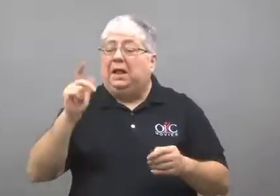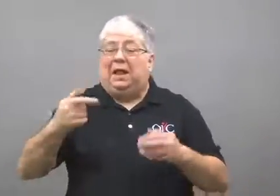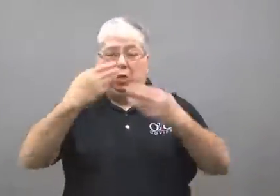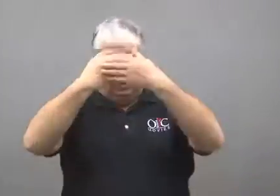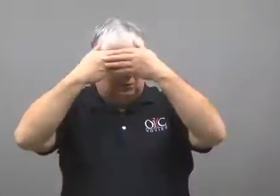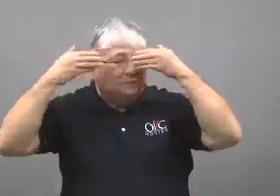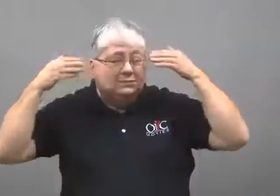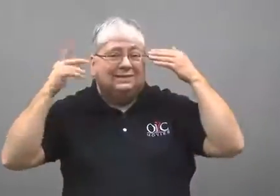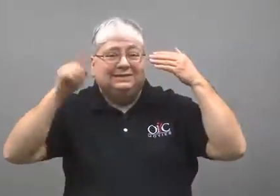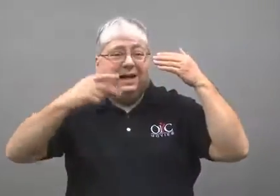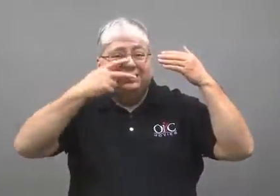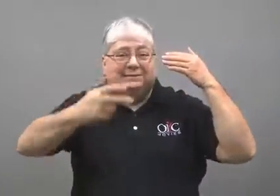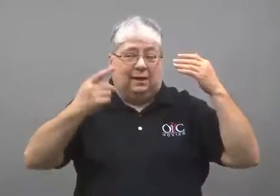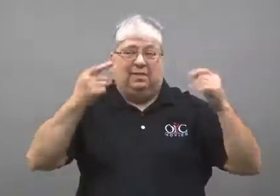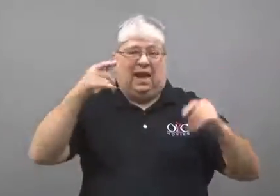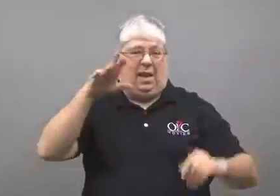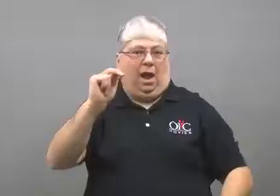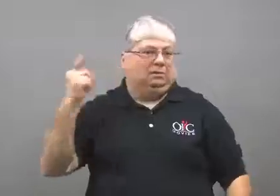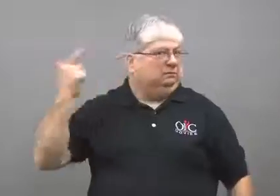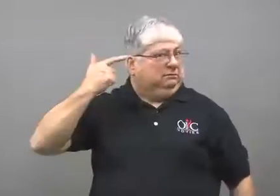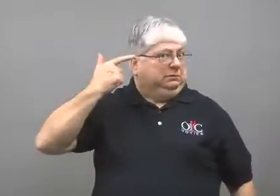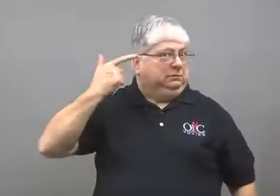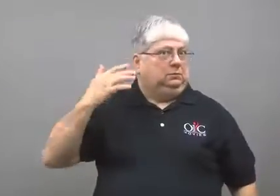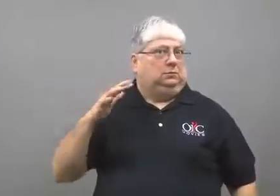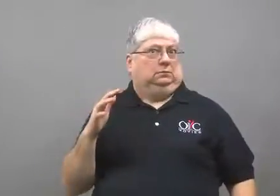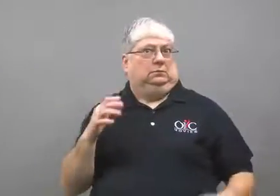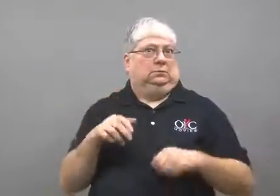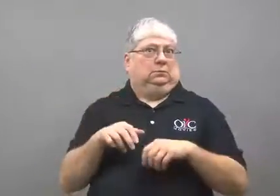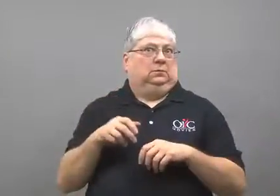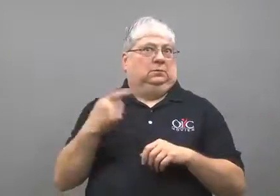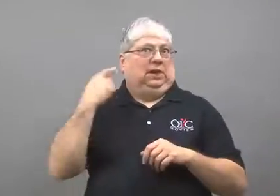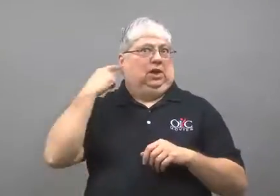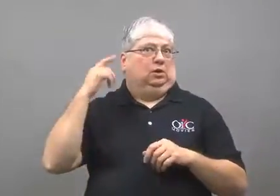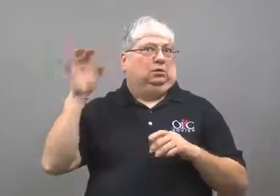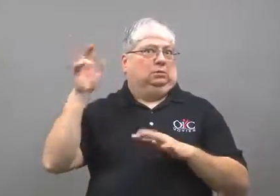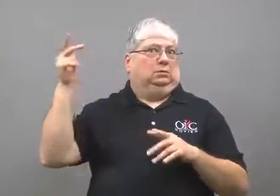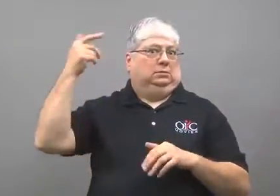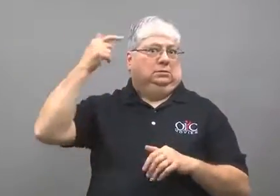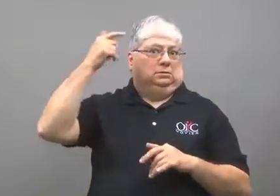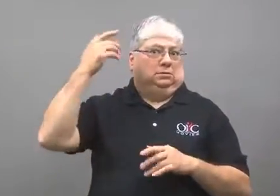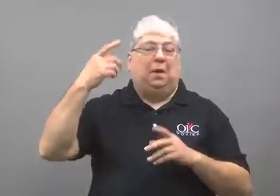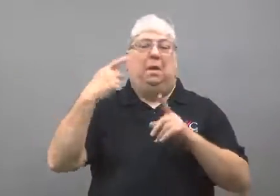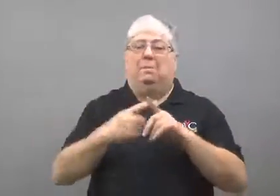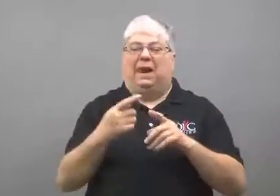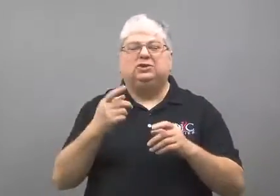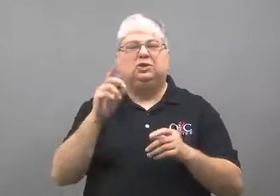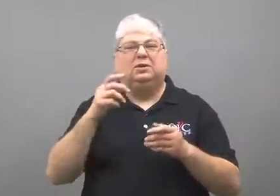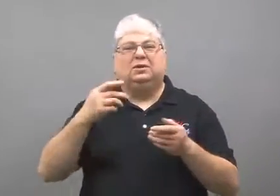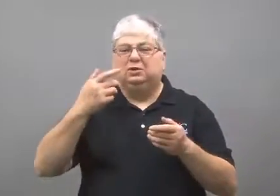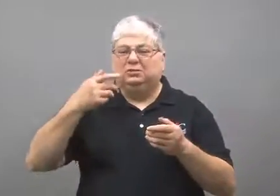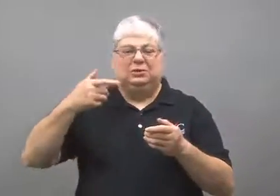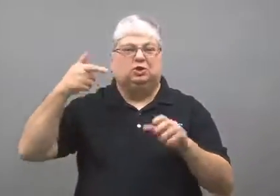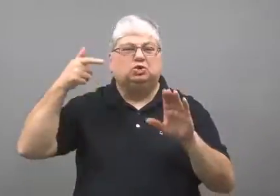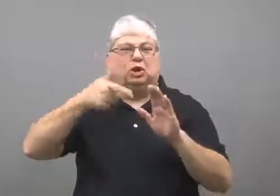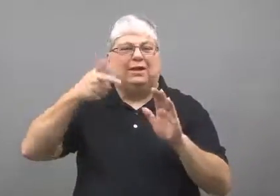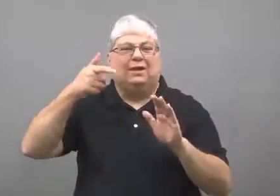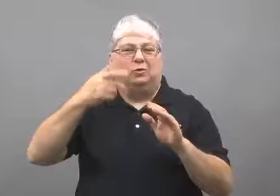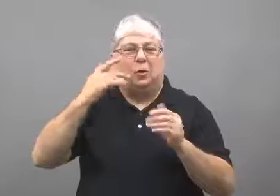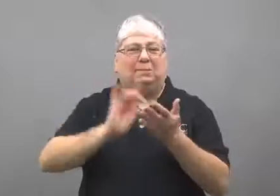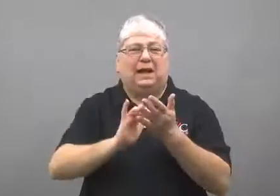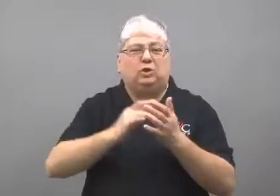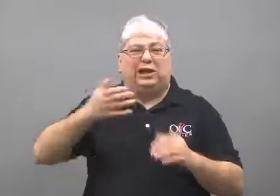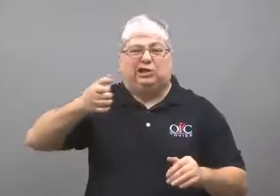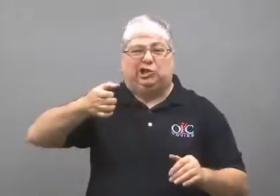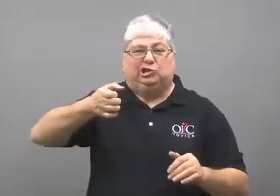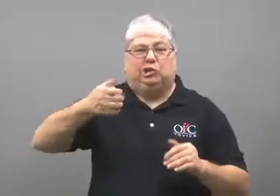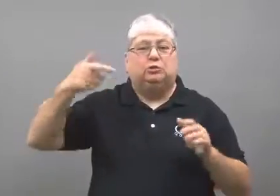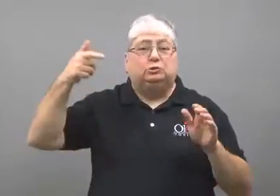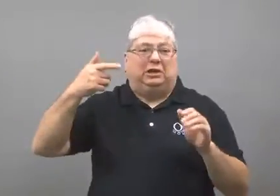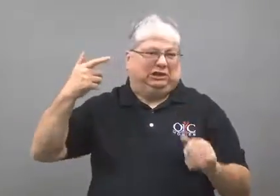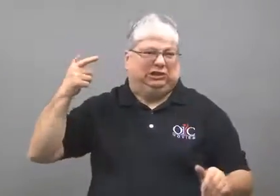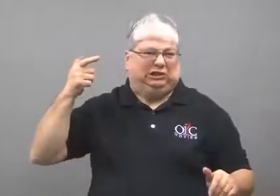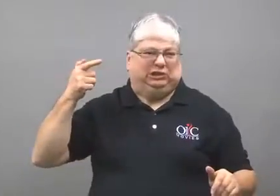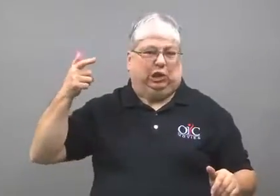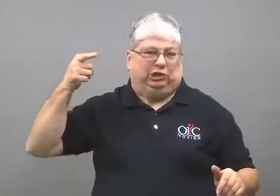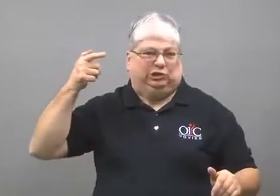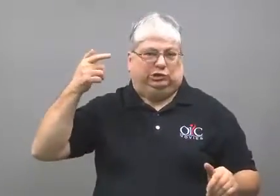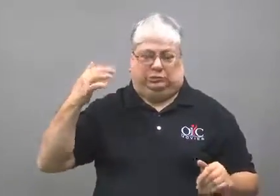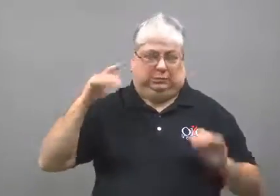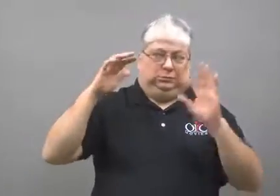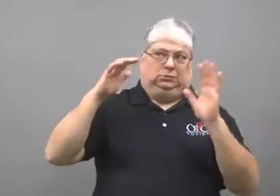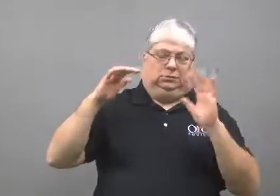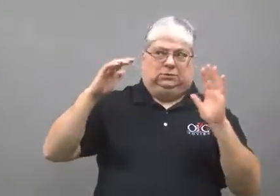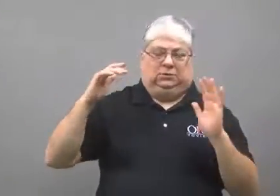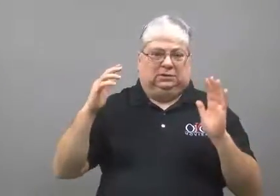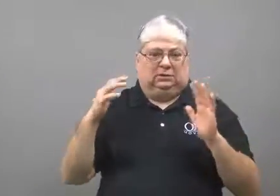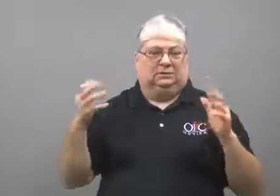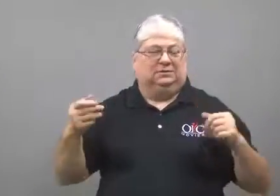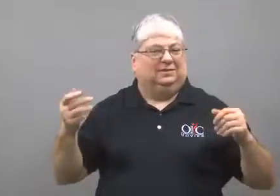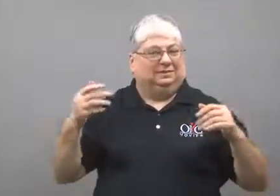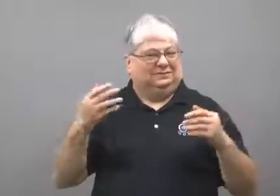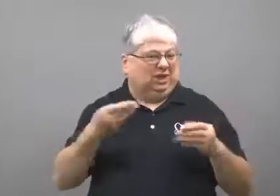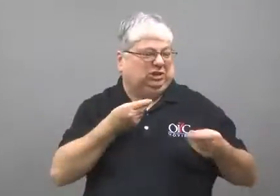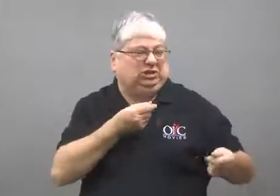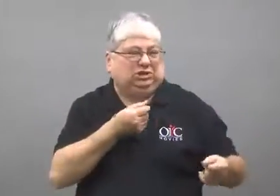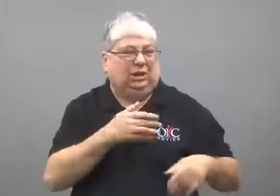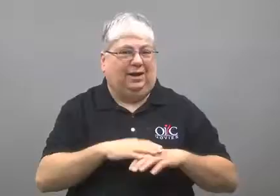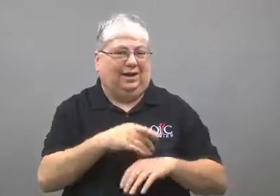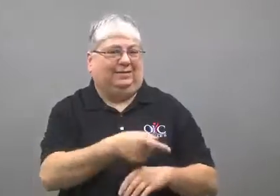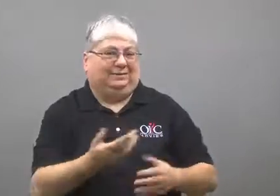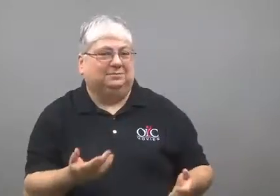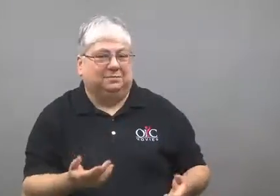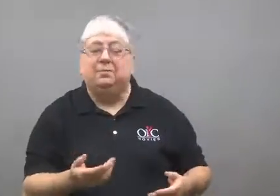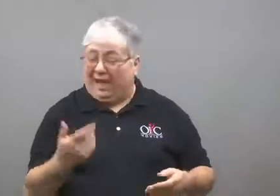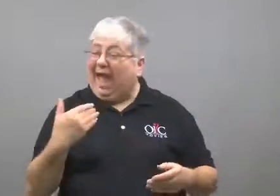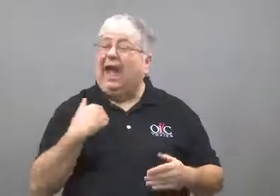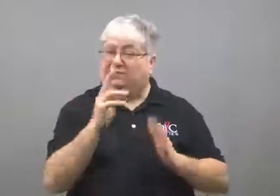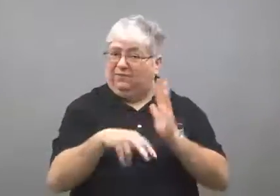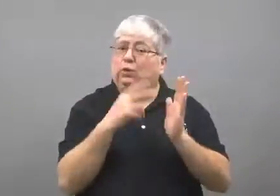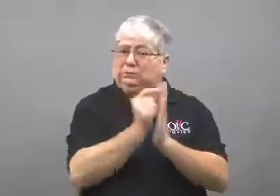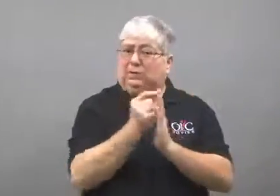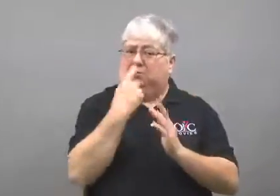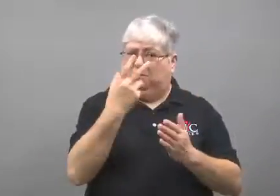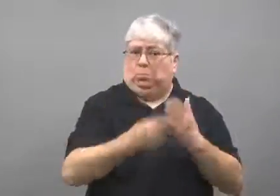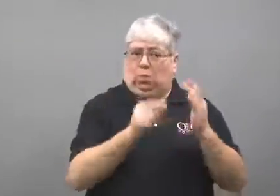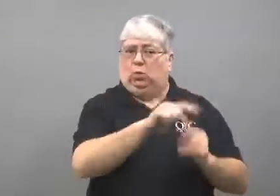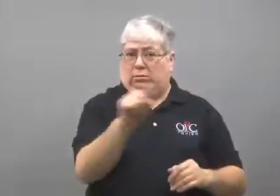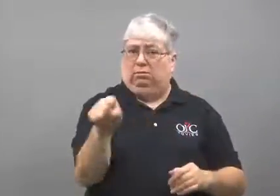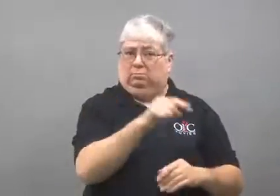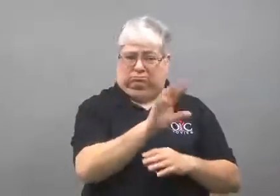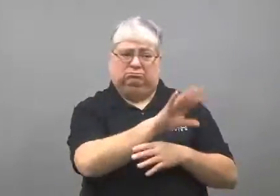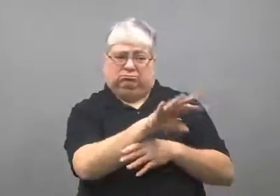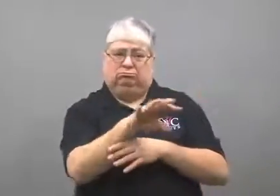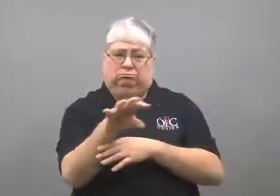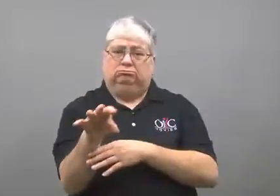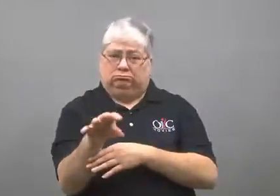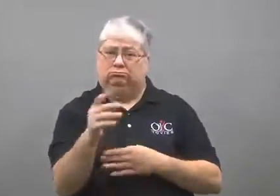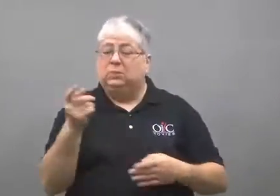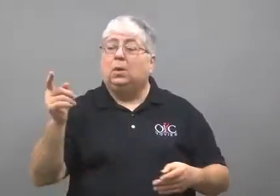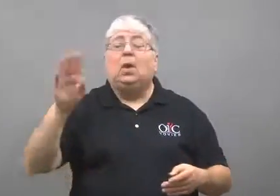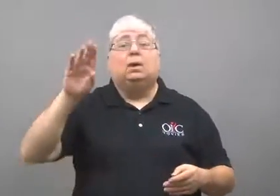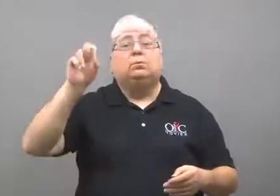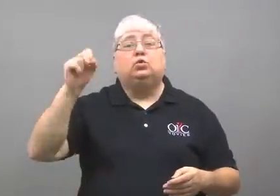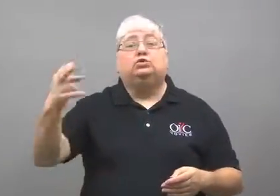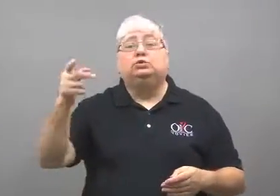He was blindfolded and a gun held to his head. A battery operated drill was run by his head.